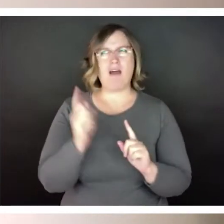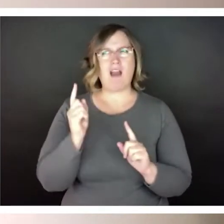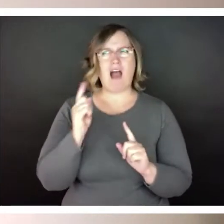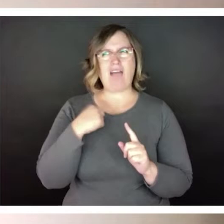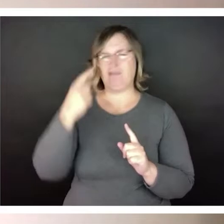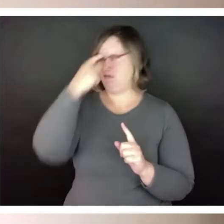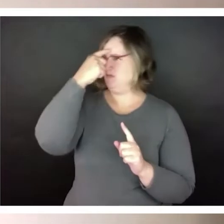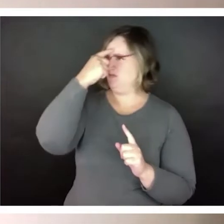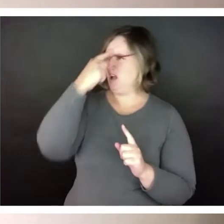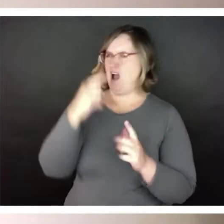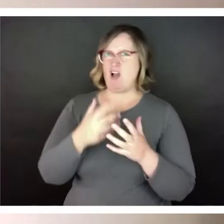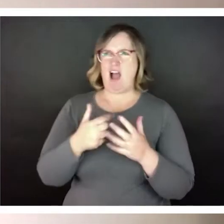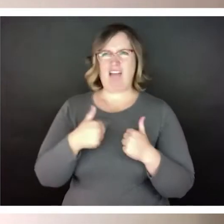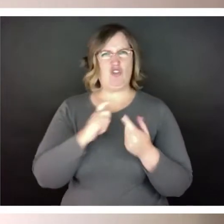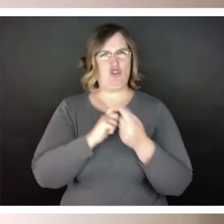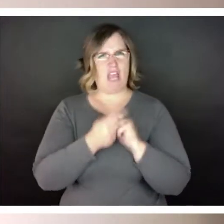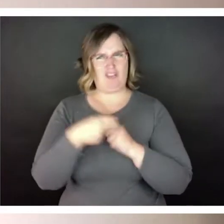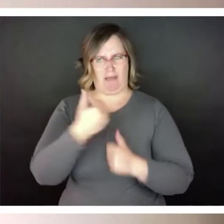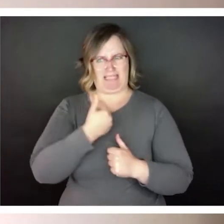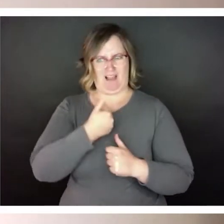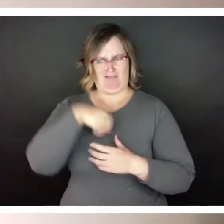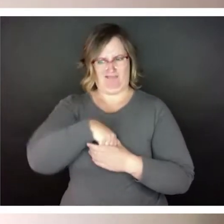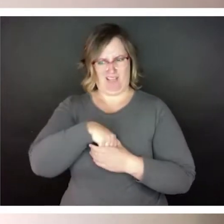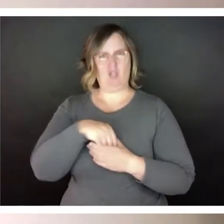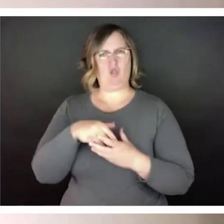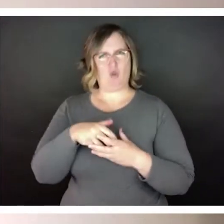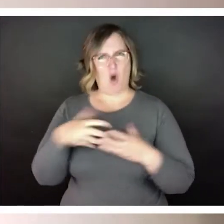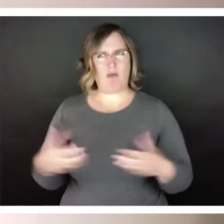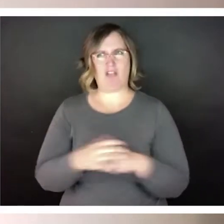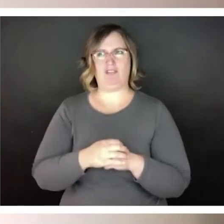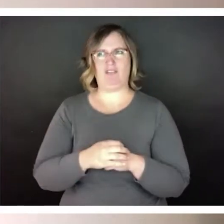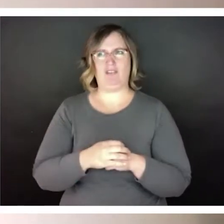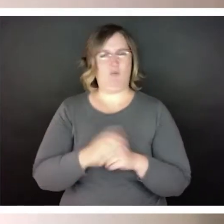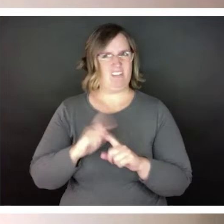on a personal level. All of us are undoubtedly different than when we began this journey.